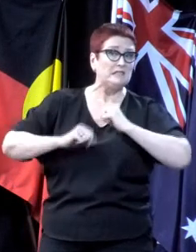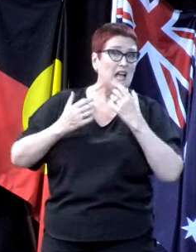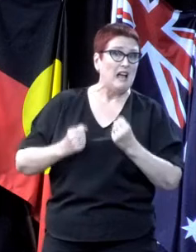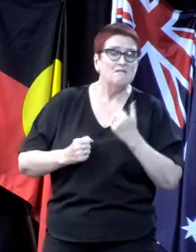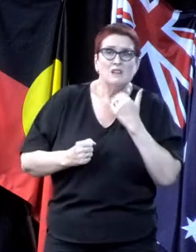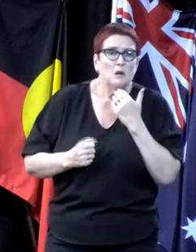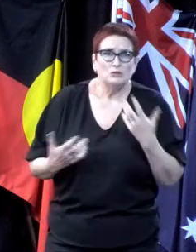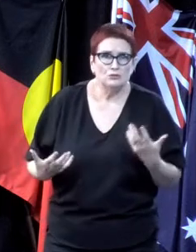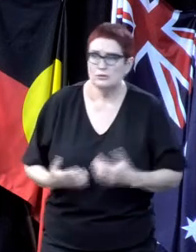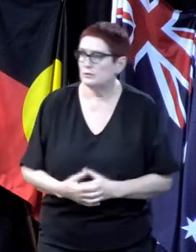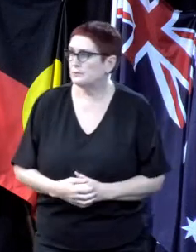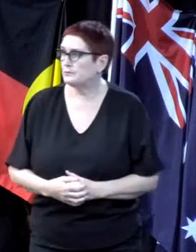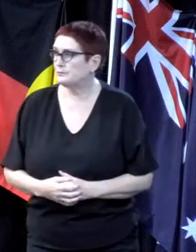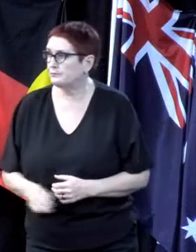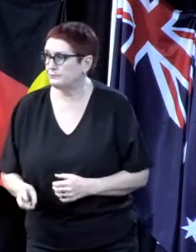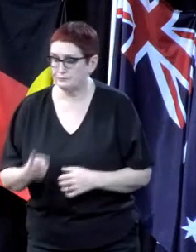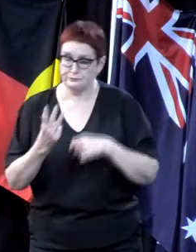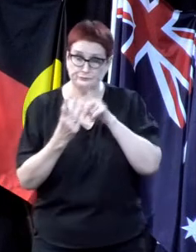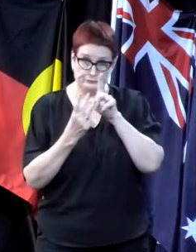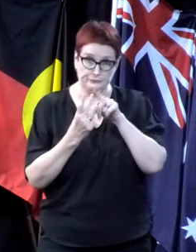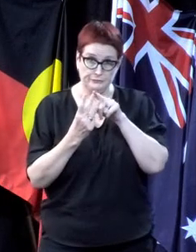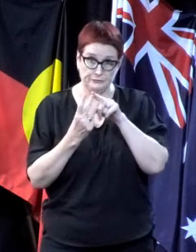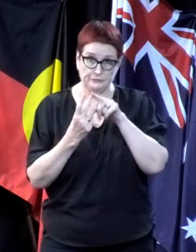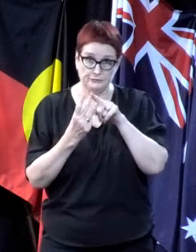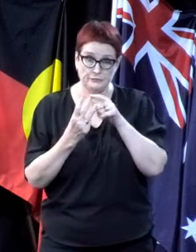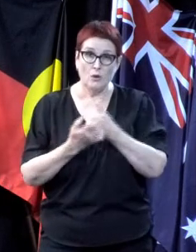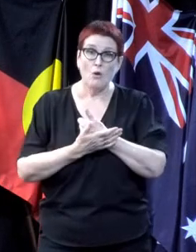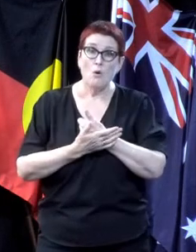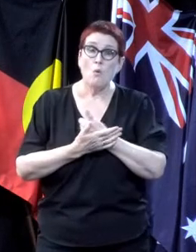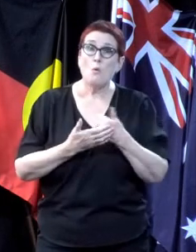I can say that every school that I see in this position